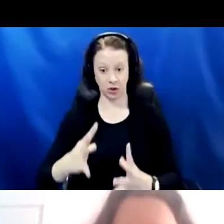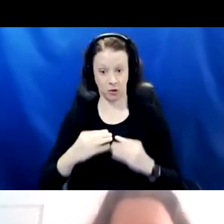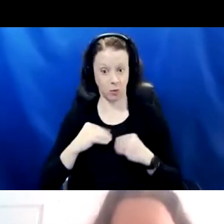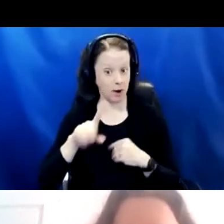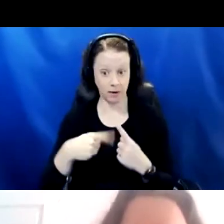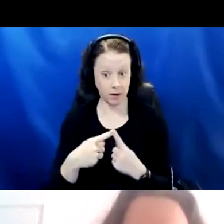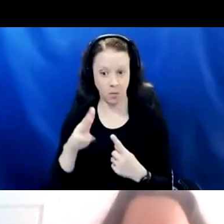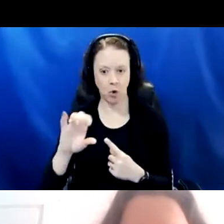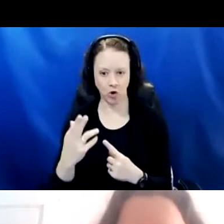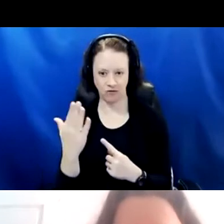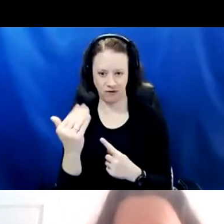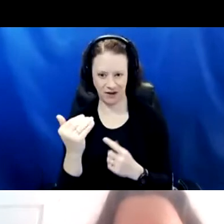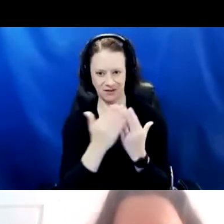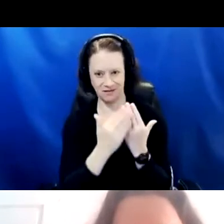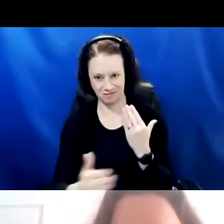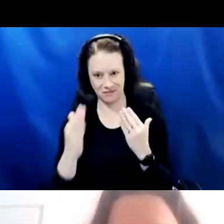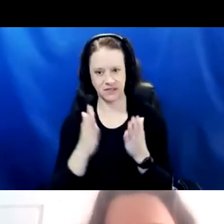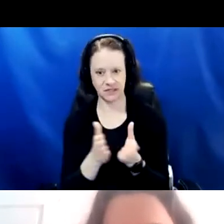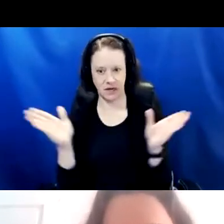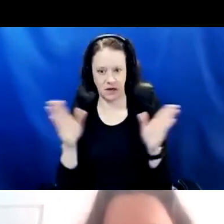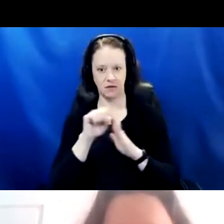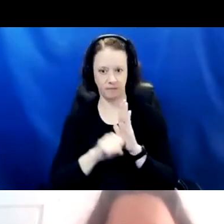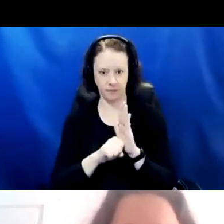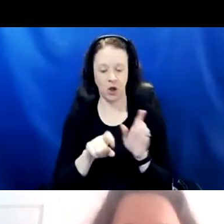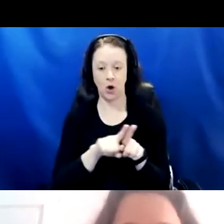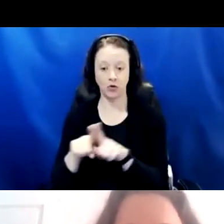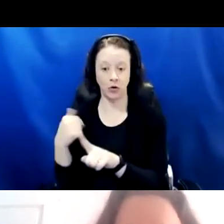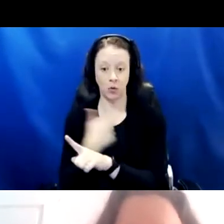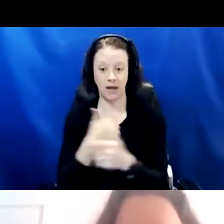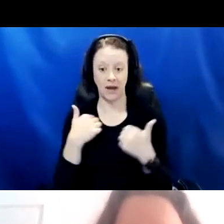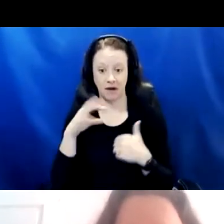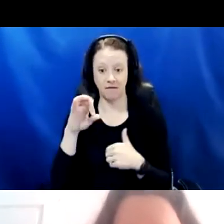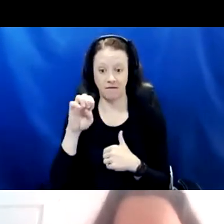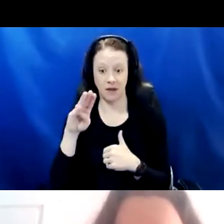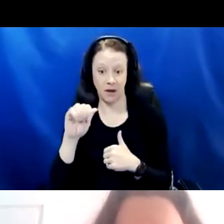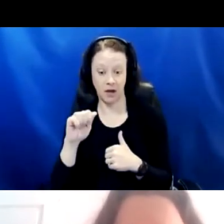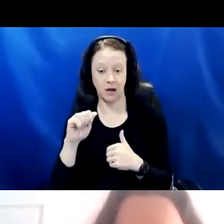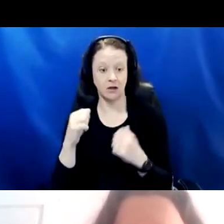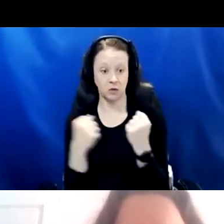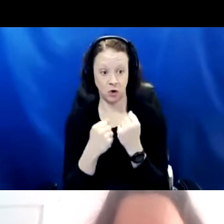There are also FEMA-supported programs in California and my colleagues will be talking